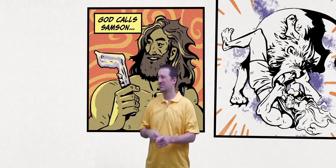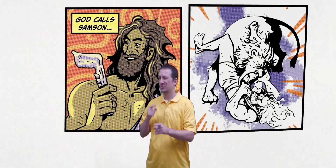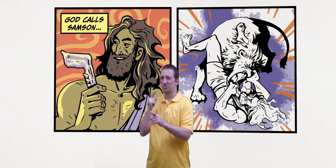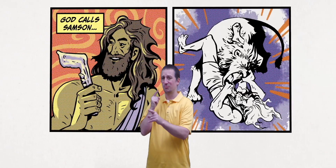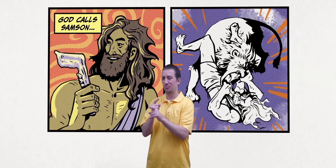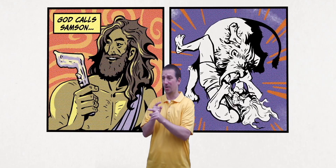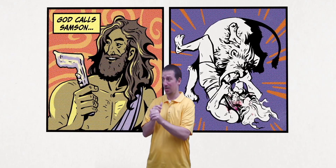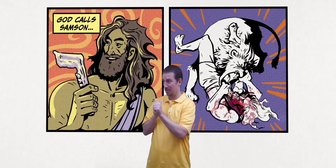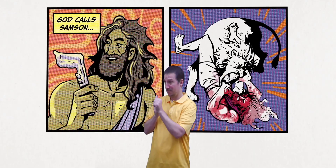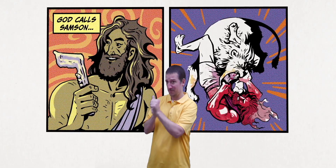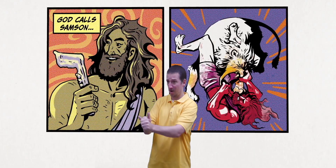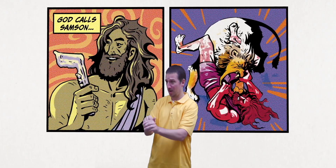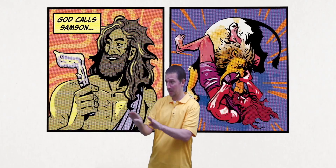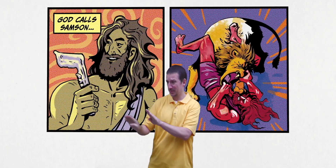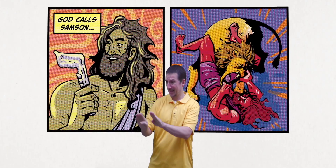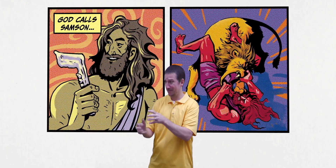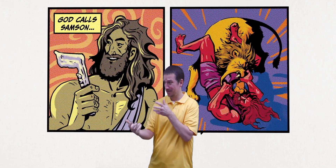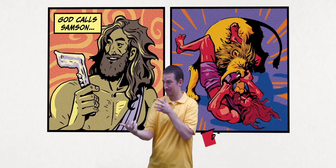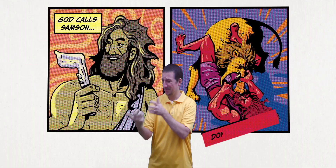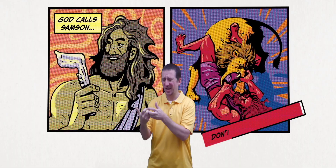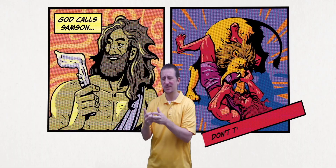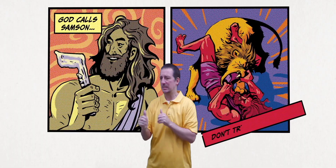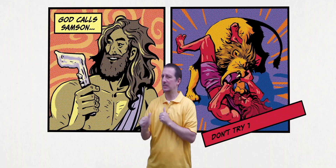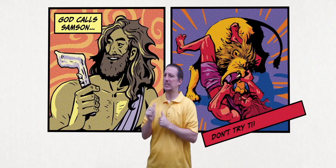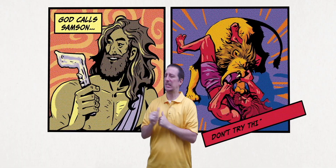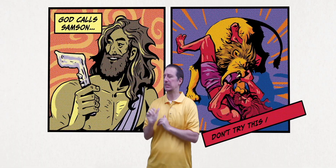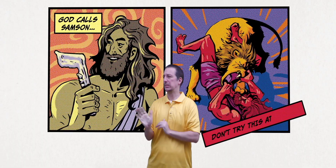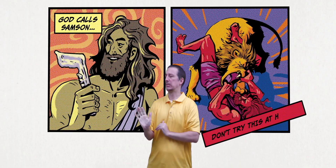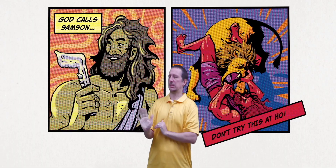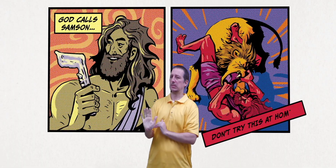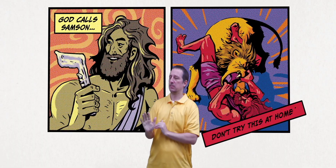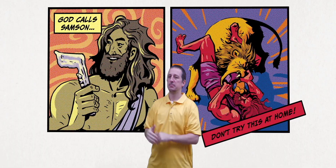Tim: Right. It would actually be really dangerous to imitate most biblical characters.